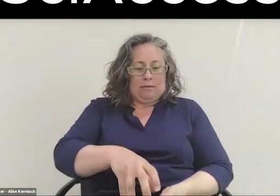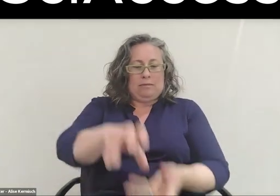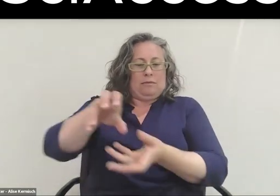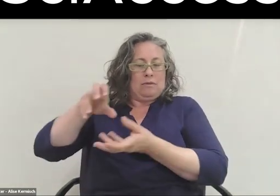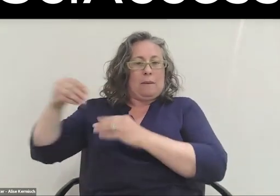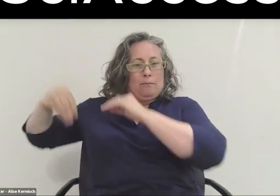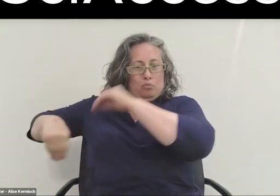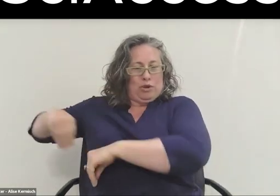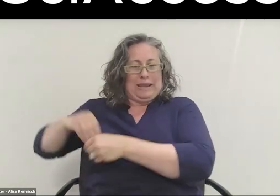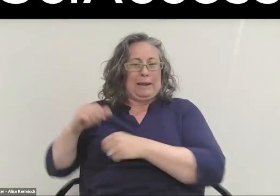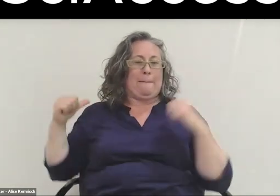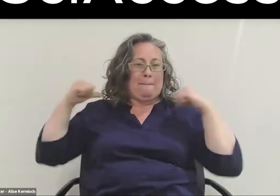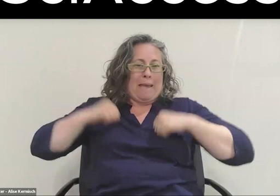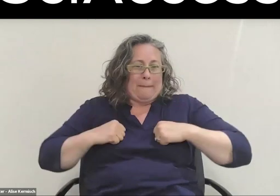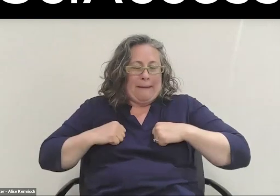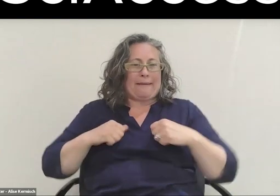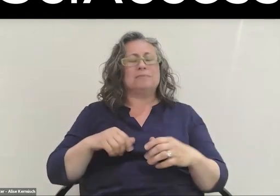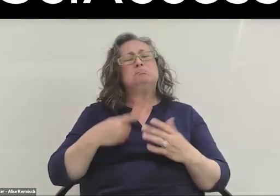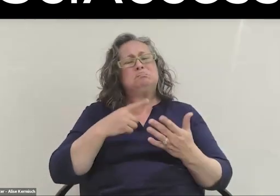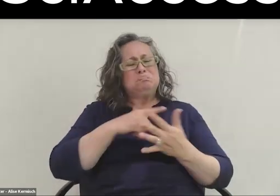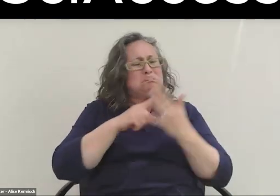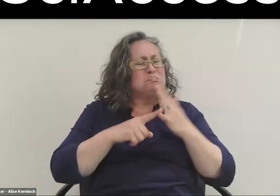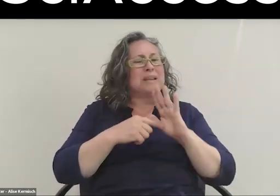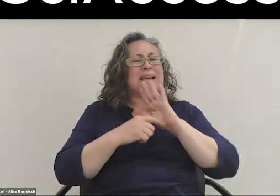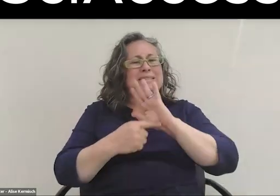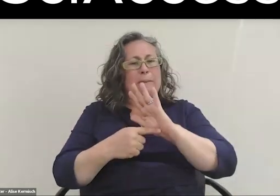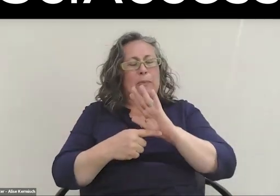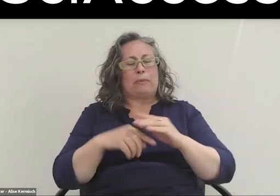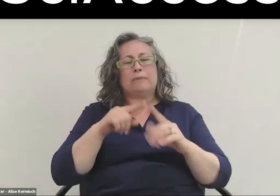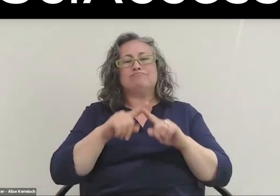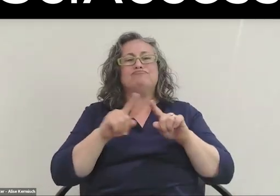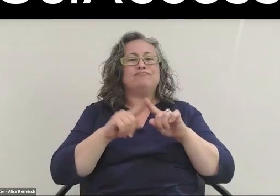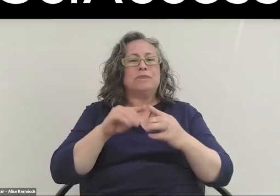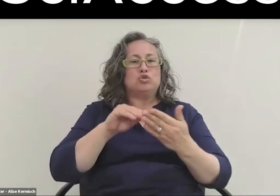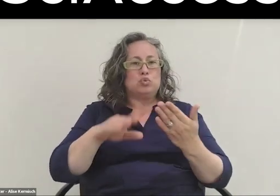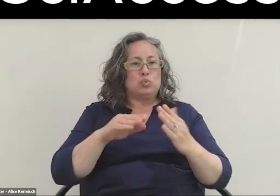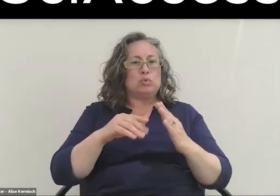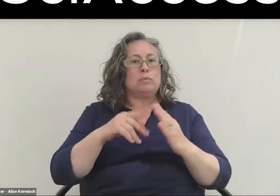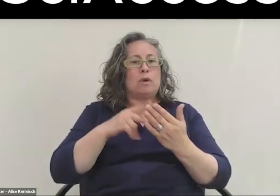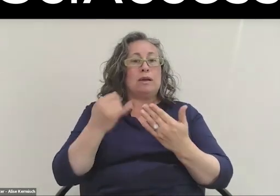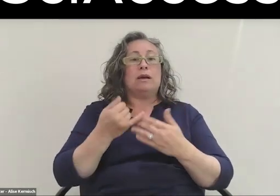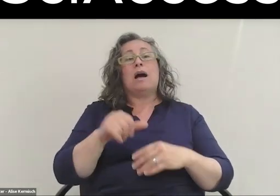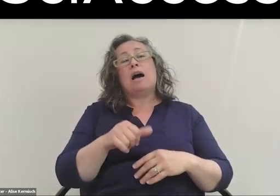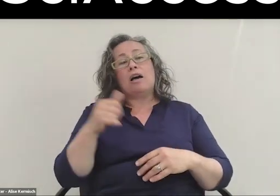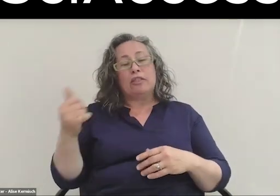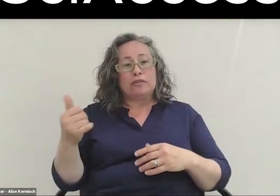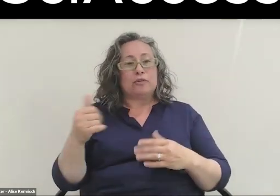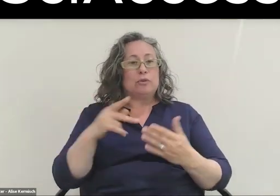These are examples of student projects, and an earlier student project involved brain-computer interface.